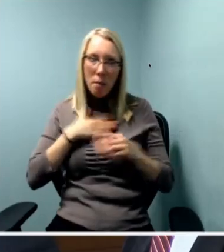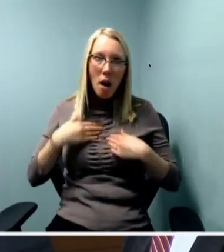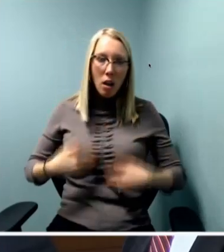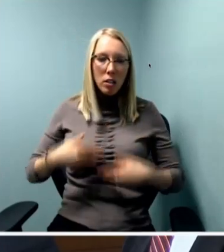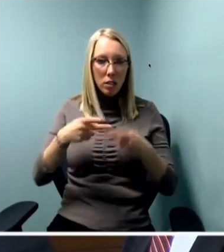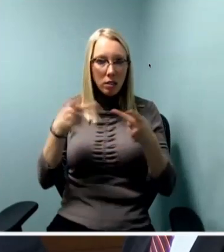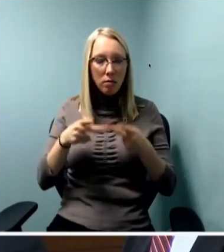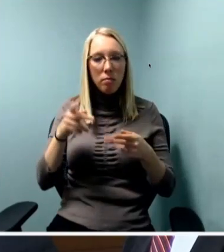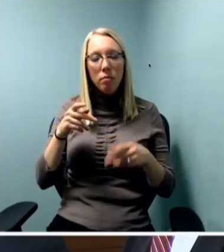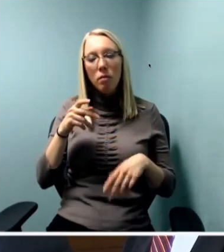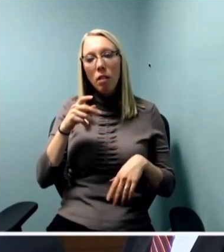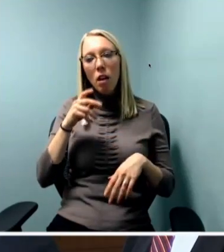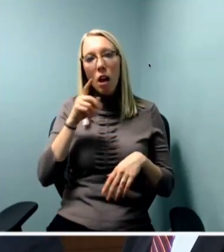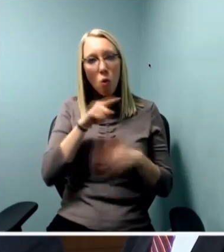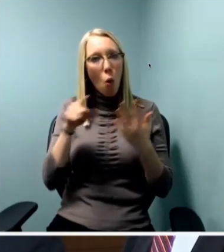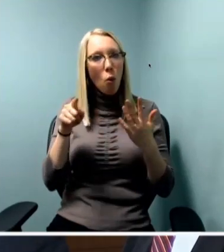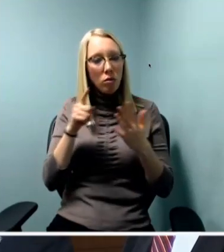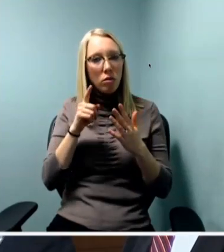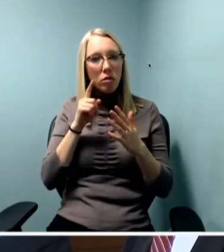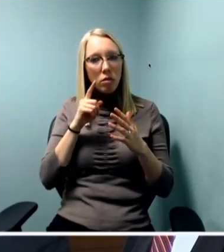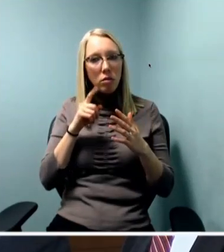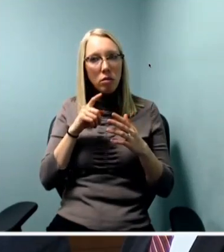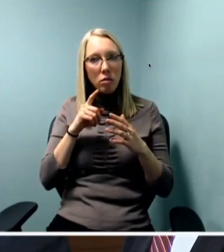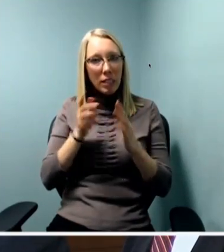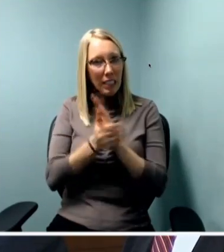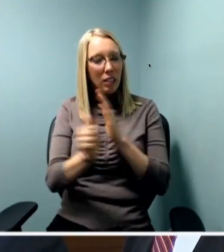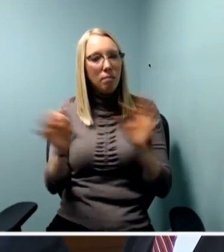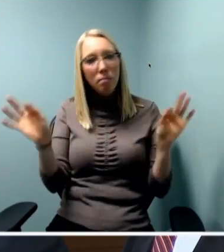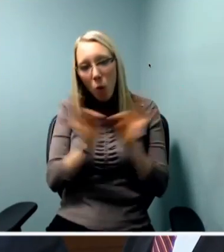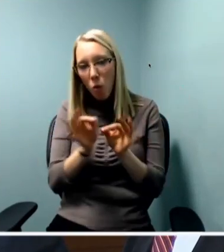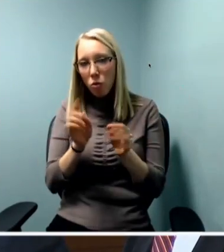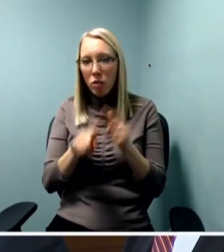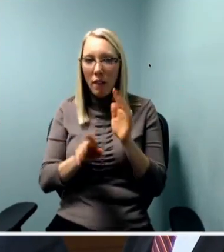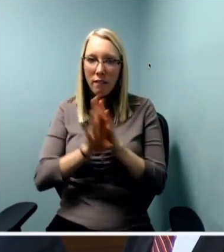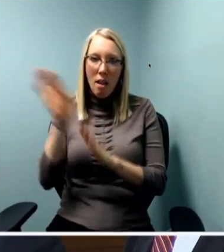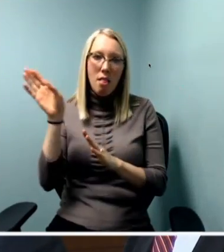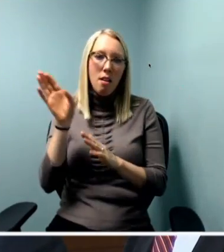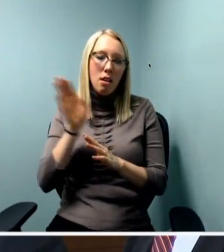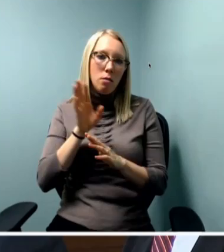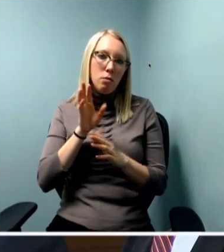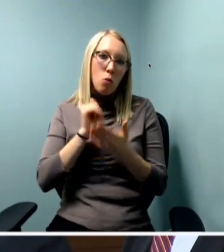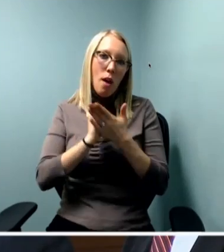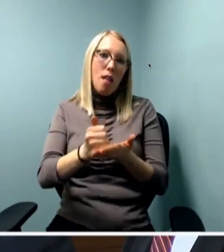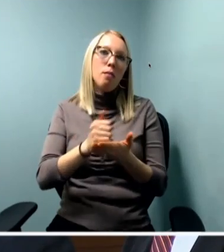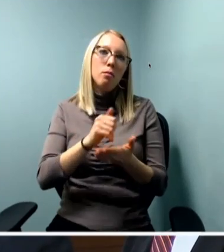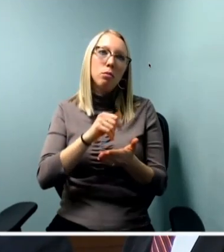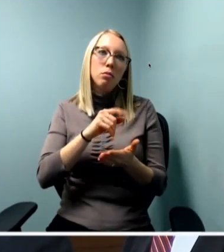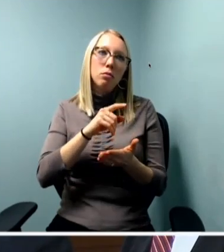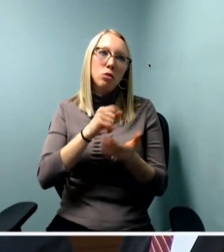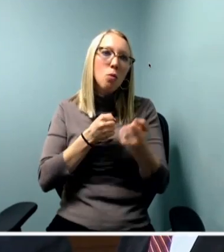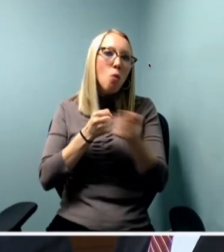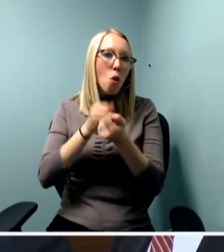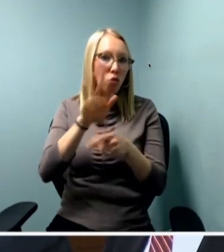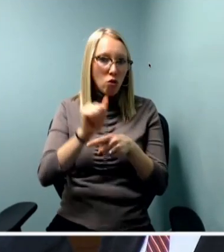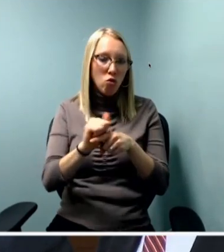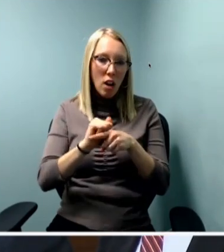that are instrumental in developing and helping in support training in the [move] way.